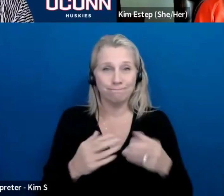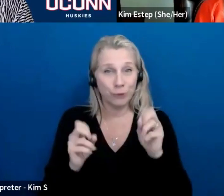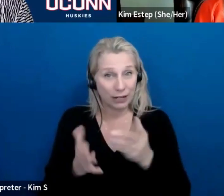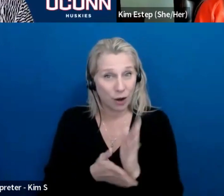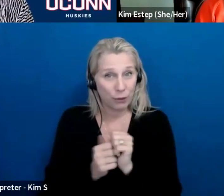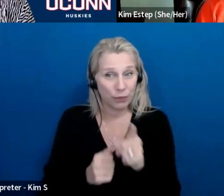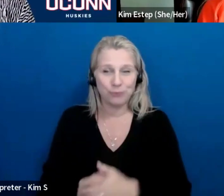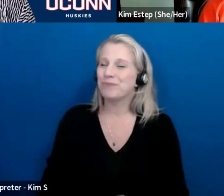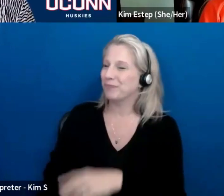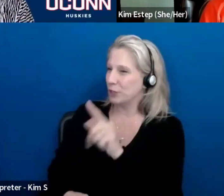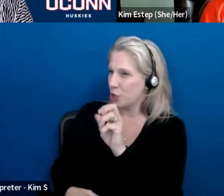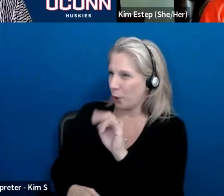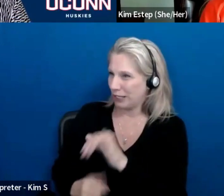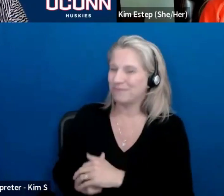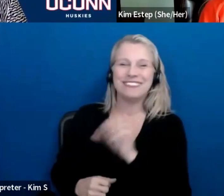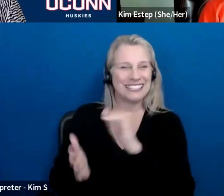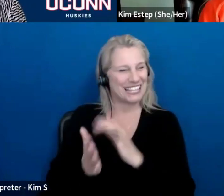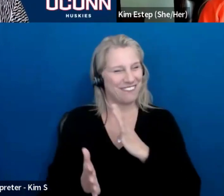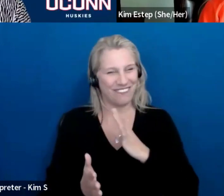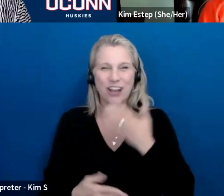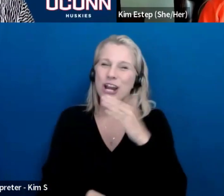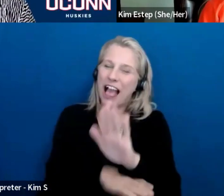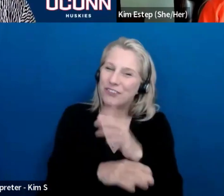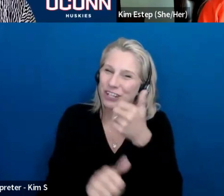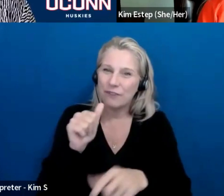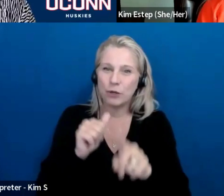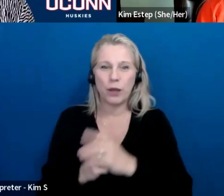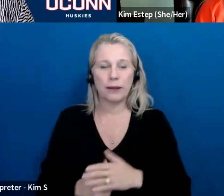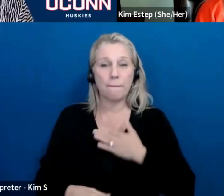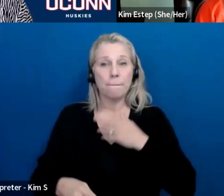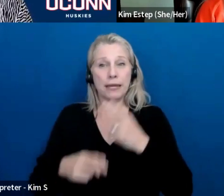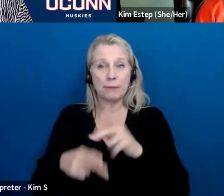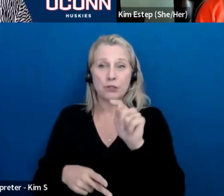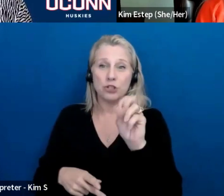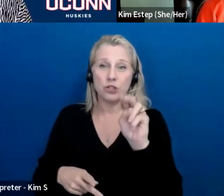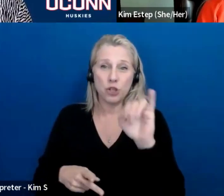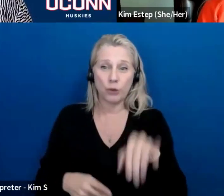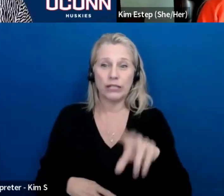Toni Donnelly: Yes, that's fine. Good afternoon, everyone. My name is Toni Donnelly. I have